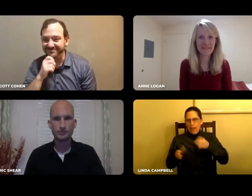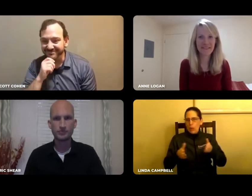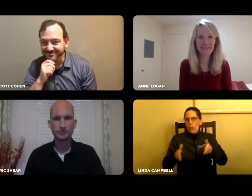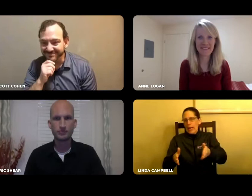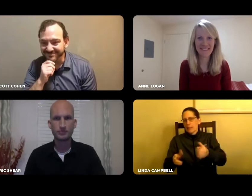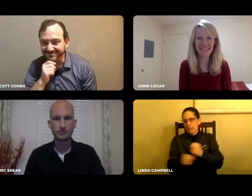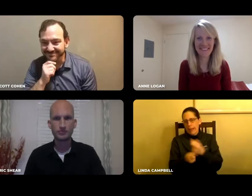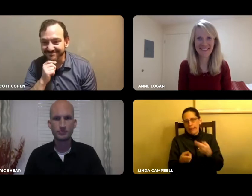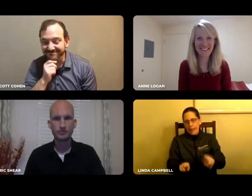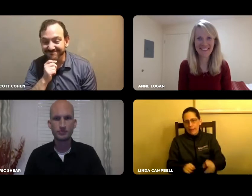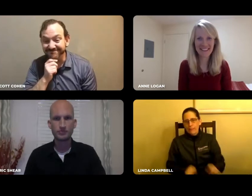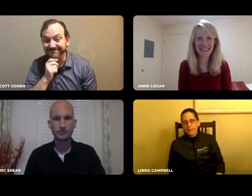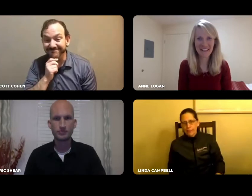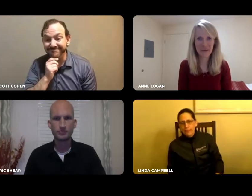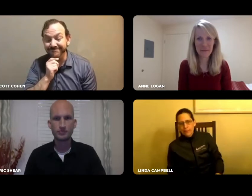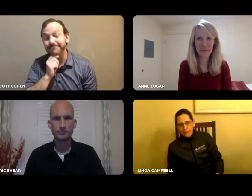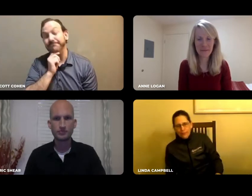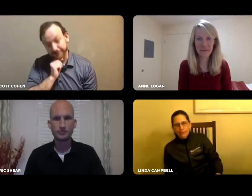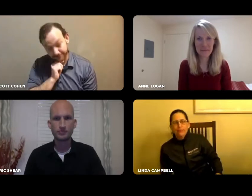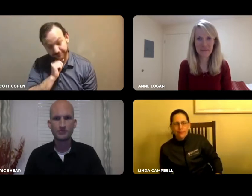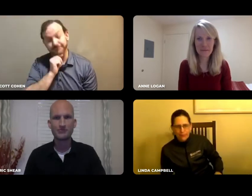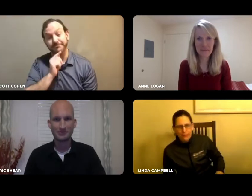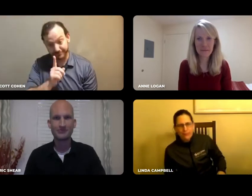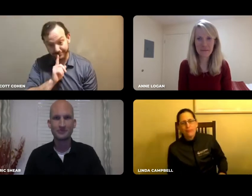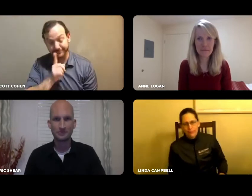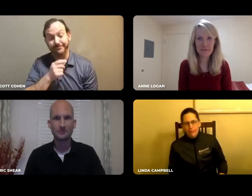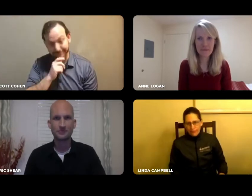you can always find a way to make that happen.